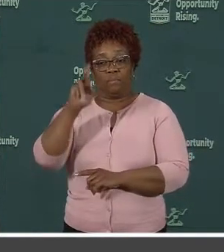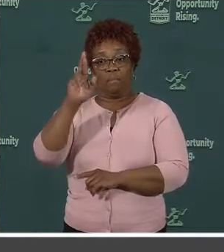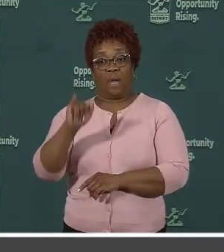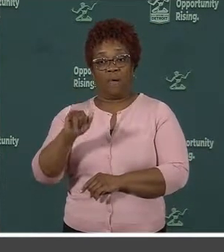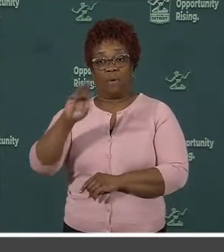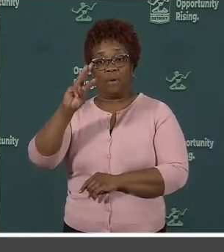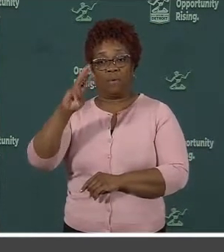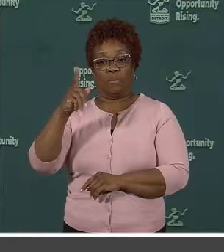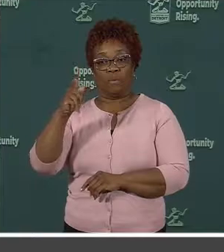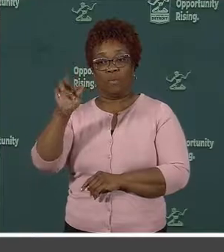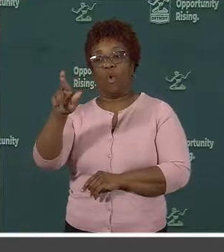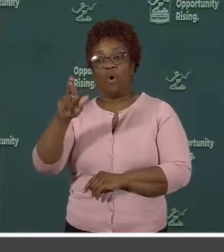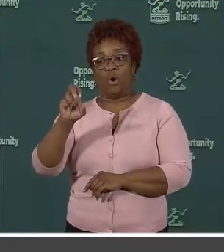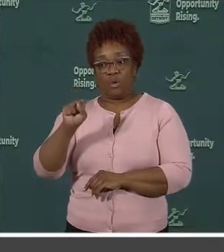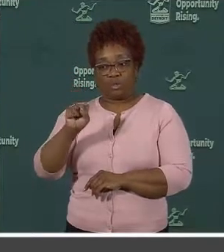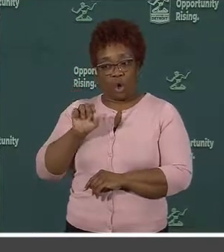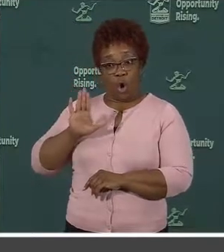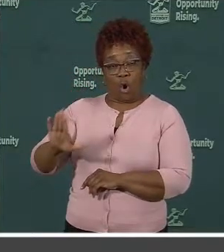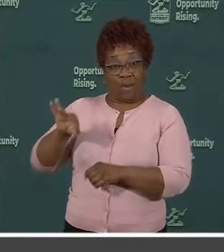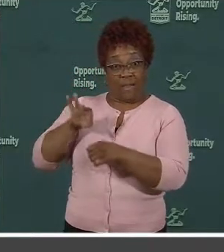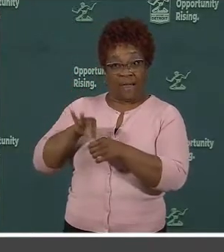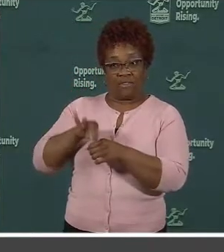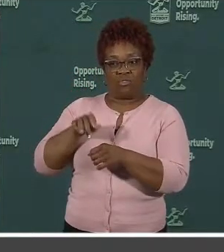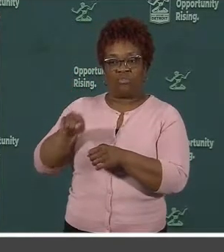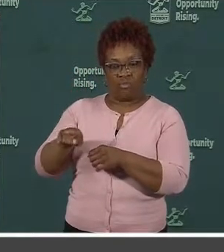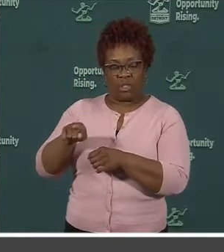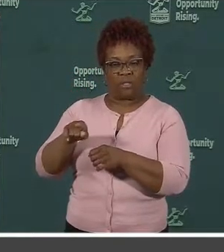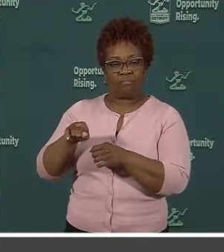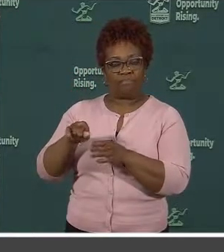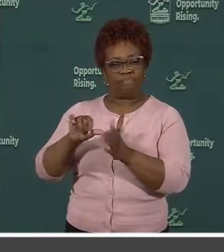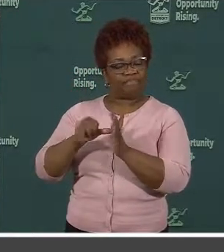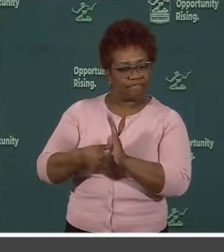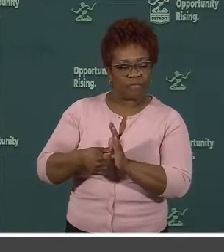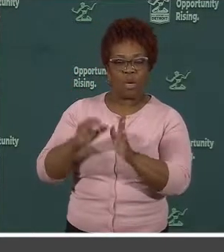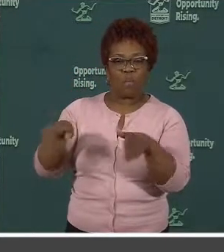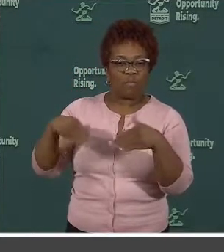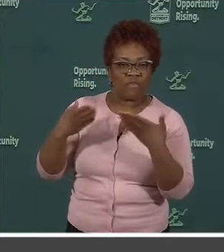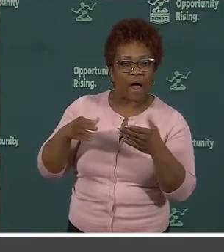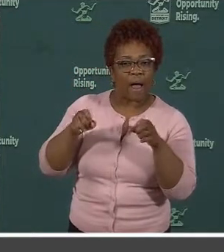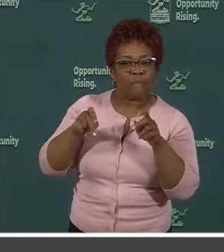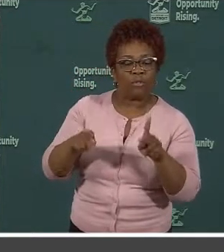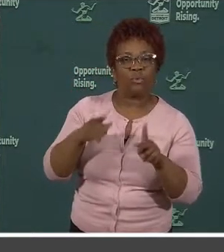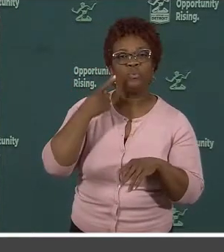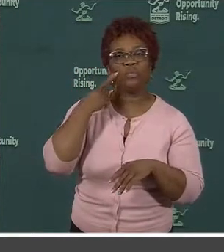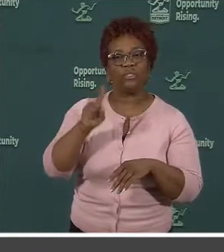WE'VE GOT TO PROVIDE MORE OPPORTUNITY FOR THESE YOUNG PEOPLE SHOULD BECOME A VERY FORCEFUL ADVOCATE FOR OUR CHILDREN AND SO WE SAID WE'RE